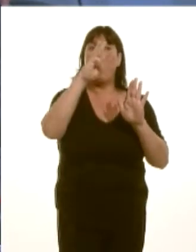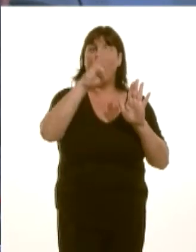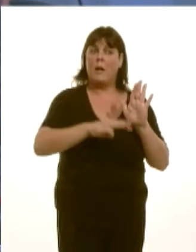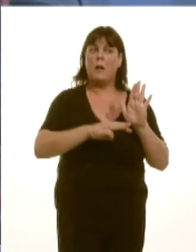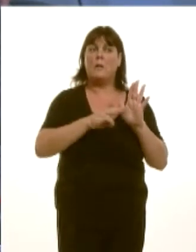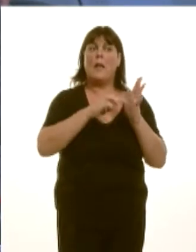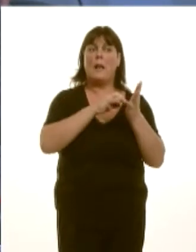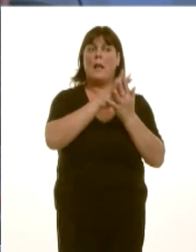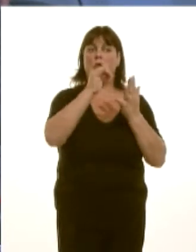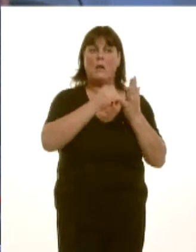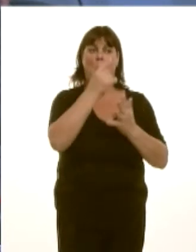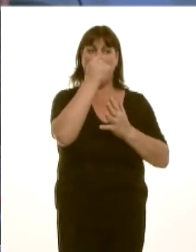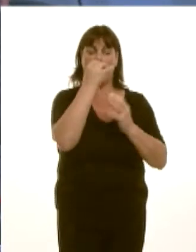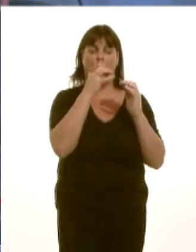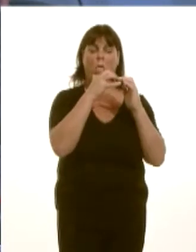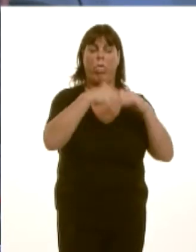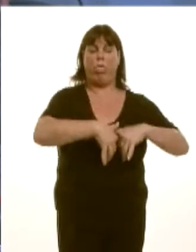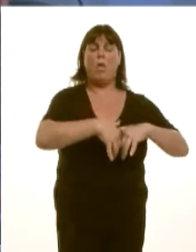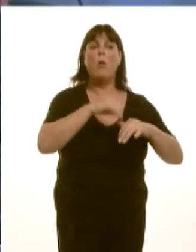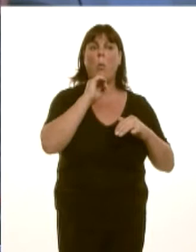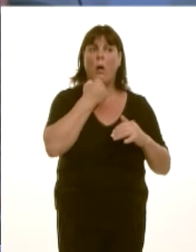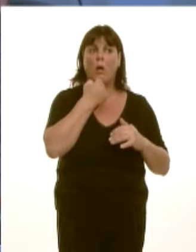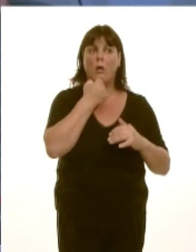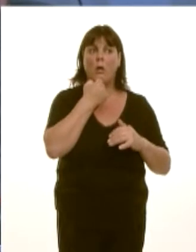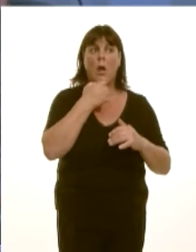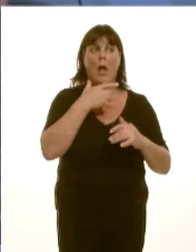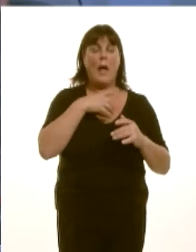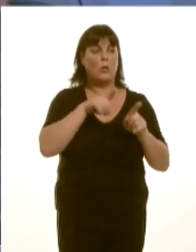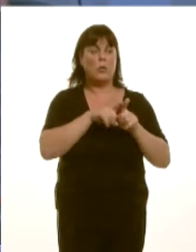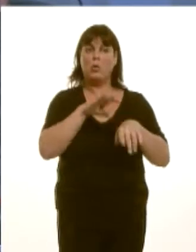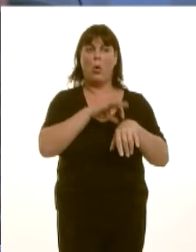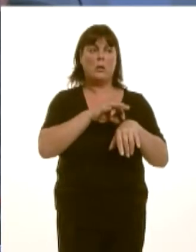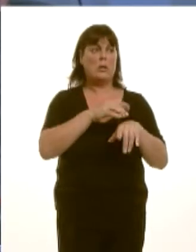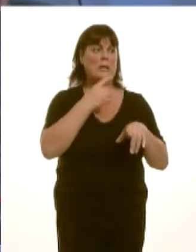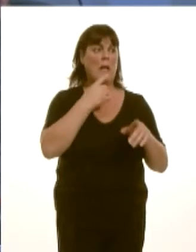It has highlighted how doctors feel that sanctions will be taken against them when they raise concerns.